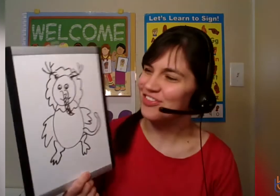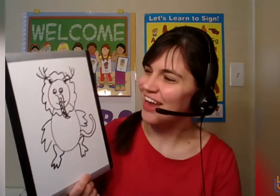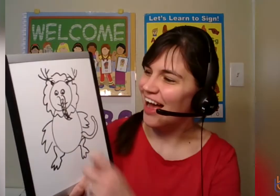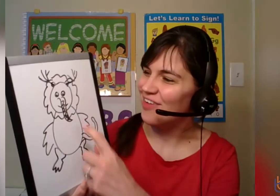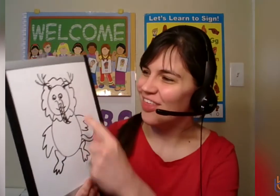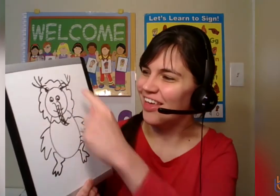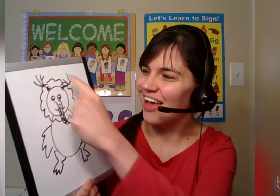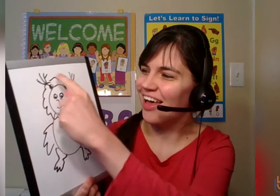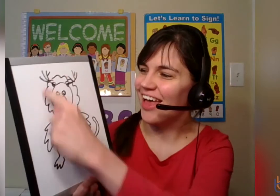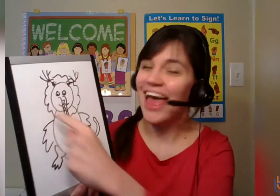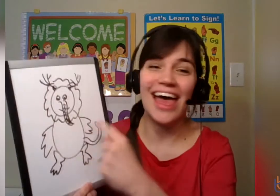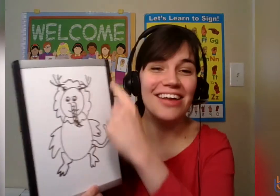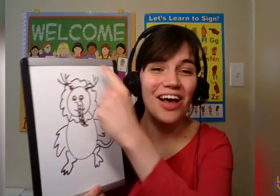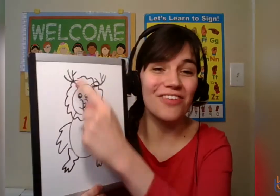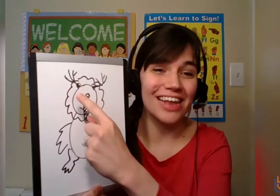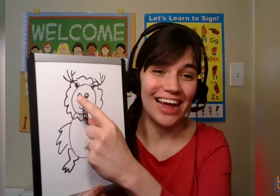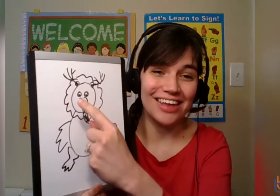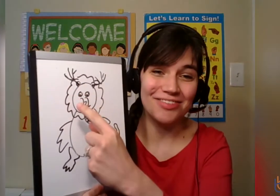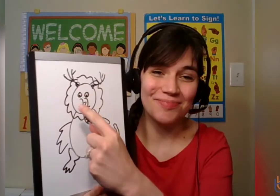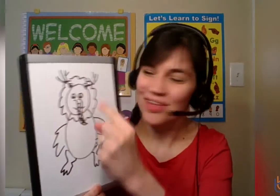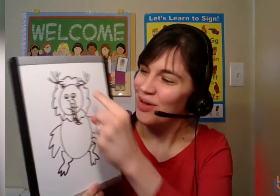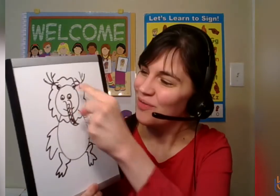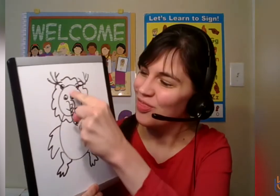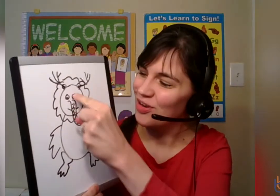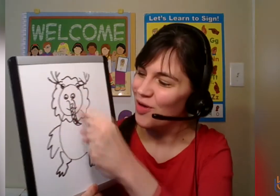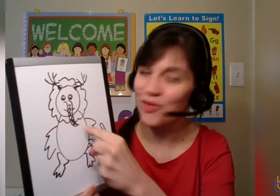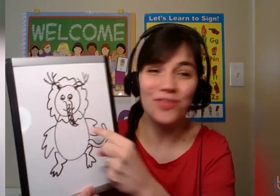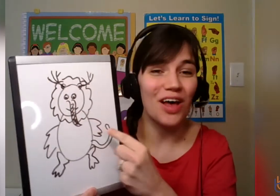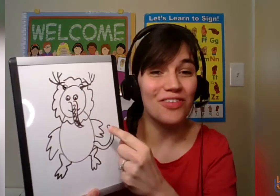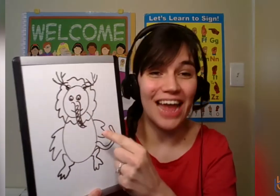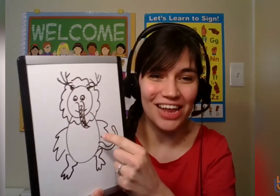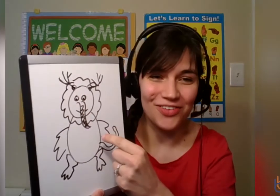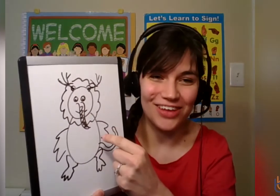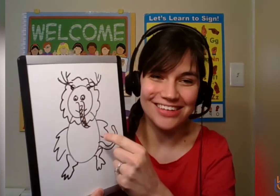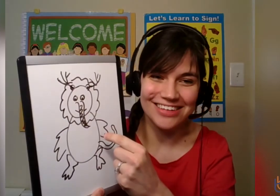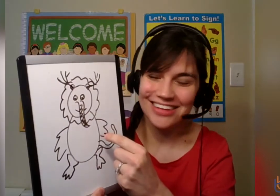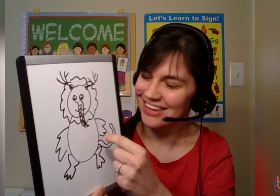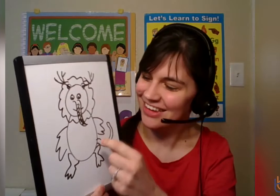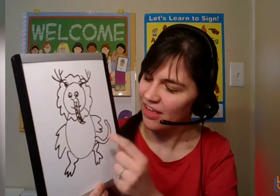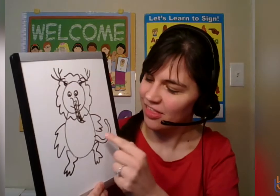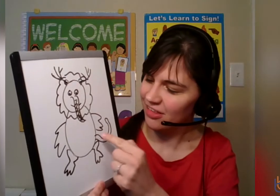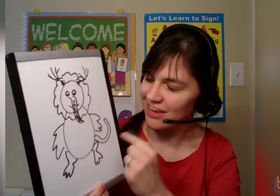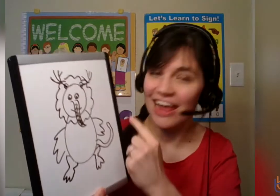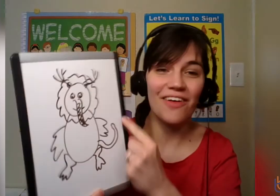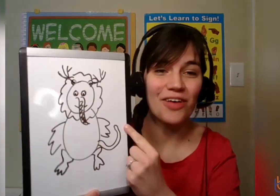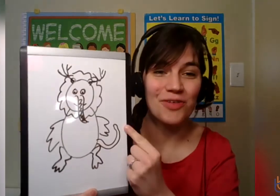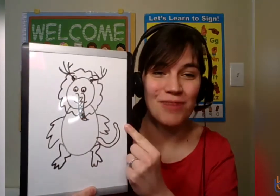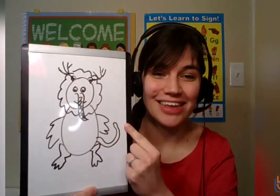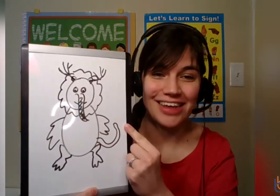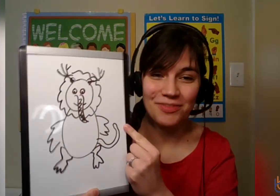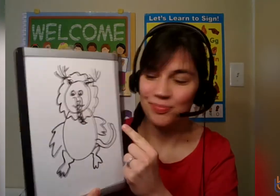should have the head of a lion, with the nose of an elephant, the tail of a monkey,